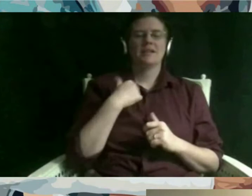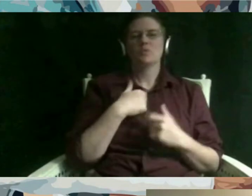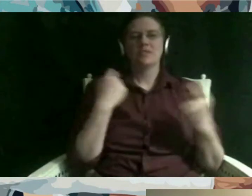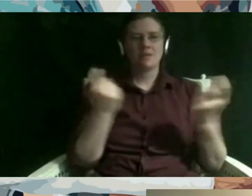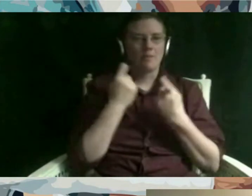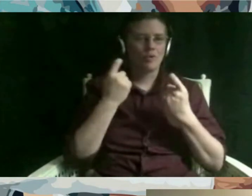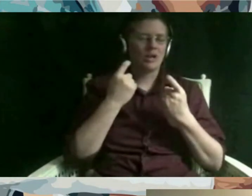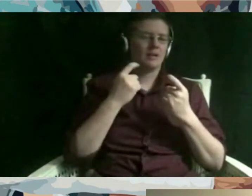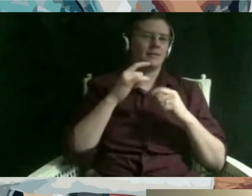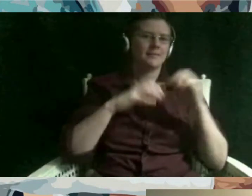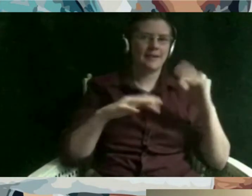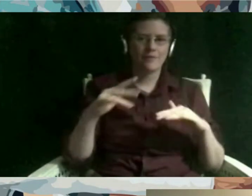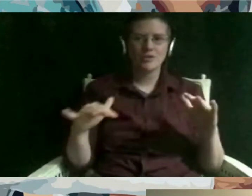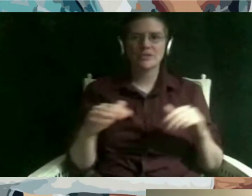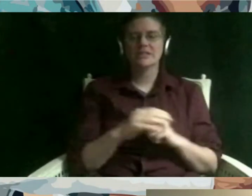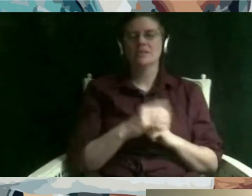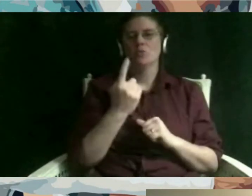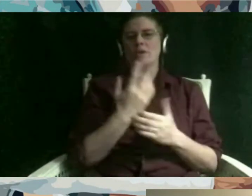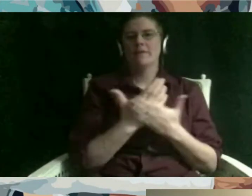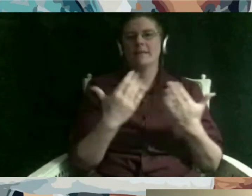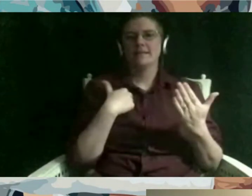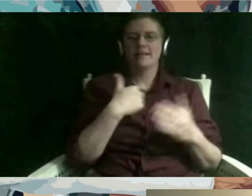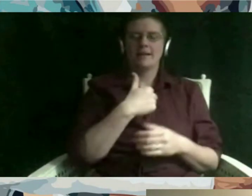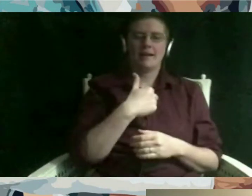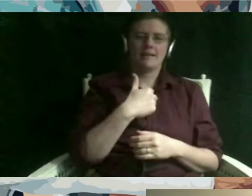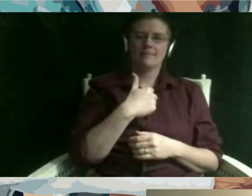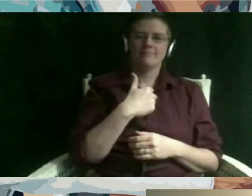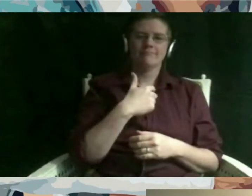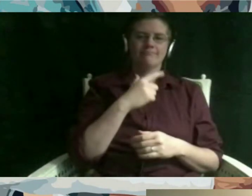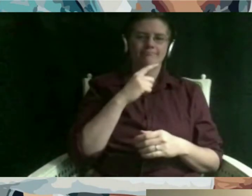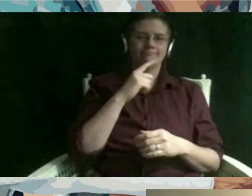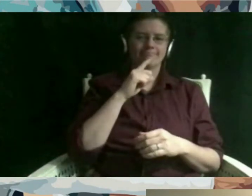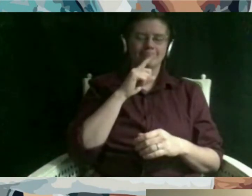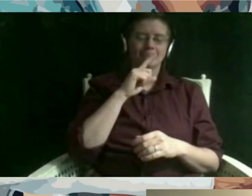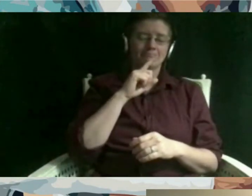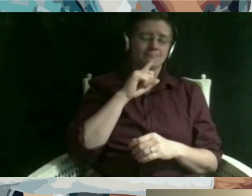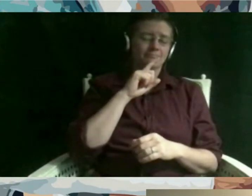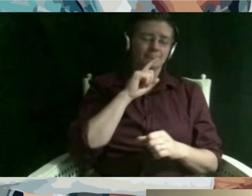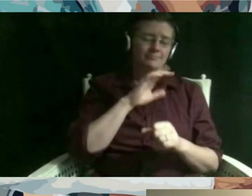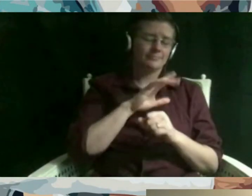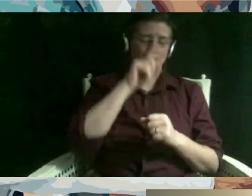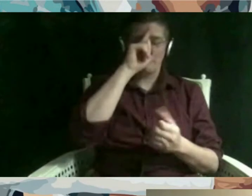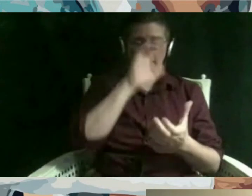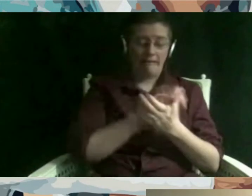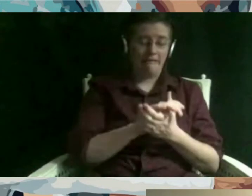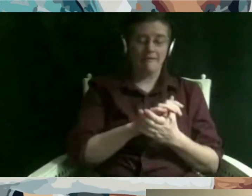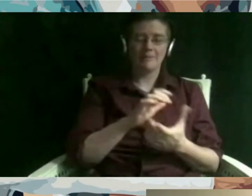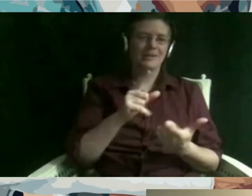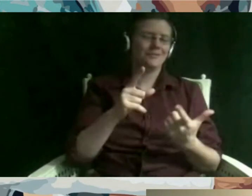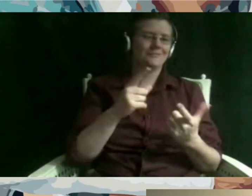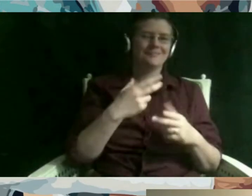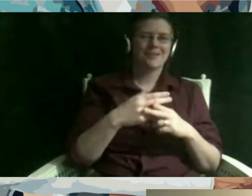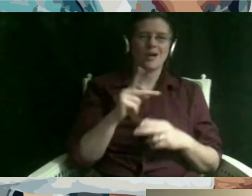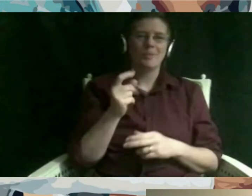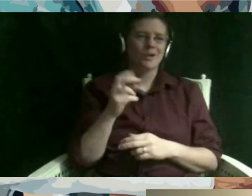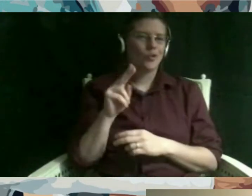one of the things that i firmly believe in and you kids could call me corny if you like to but it was